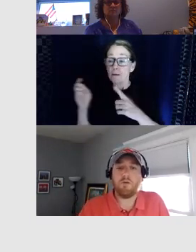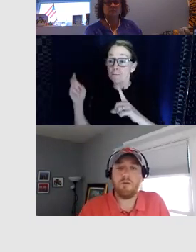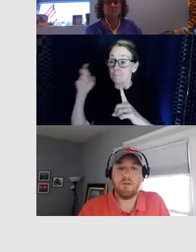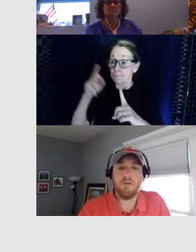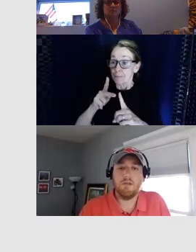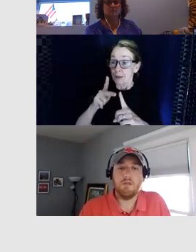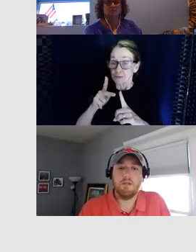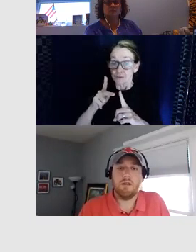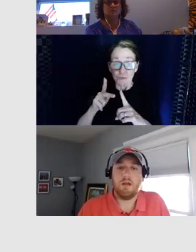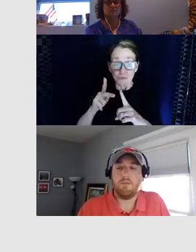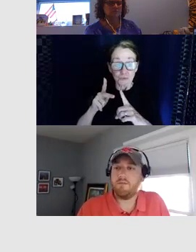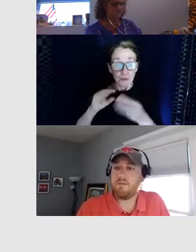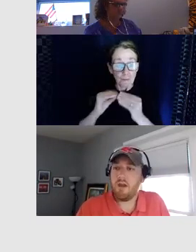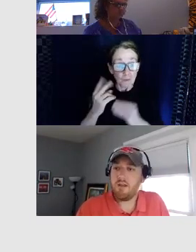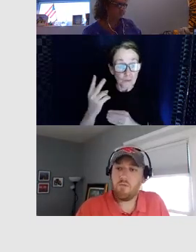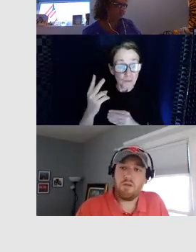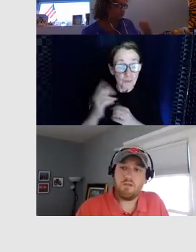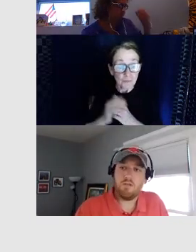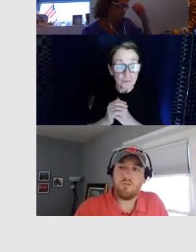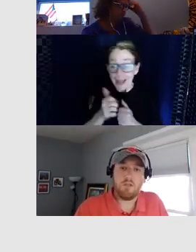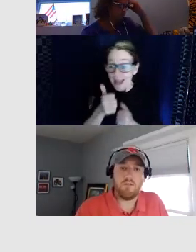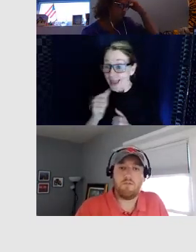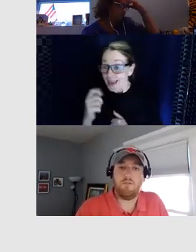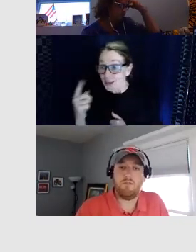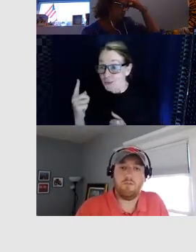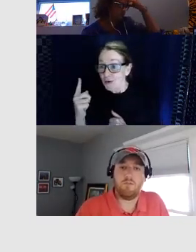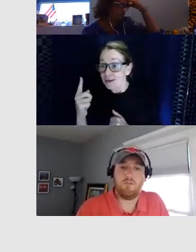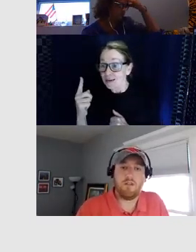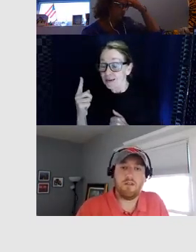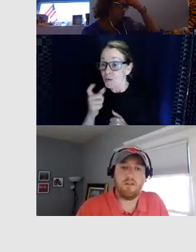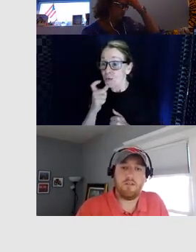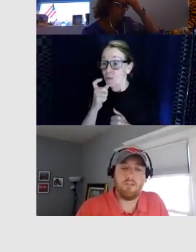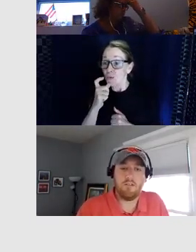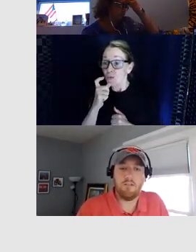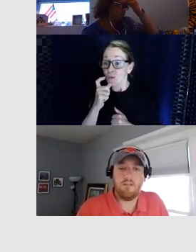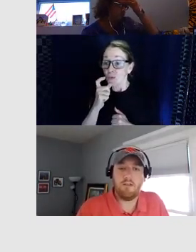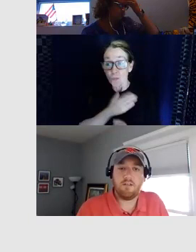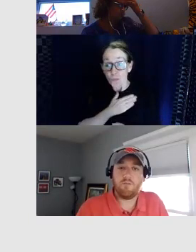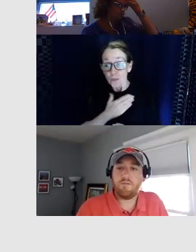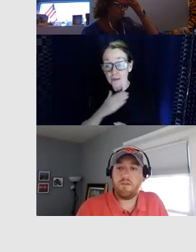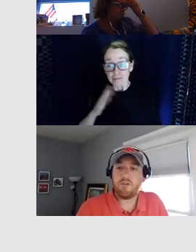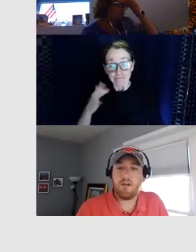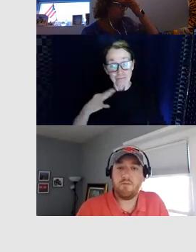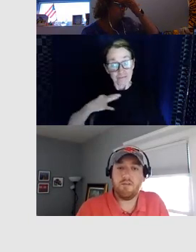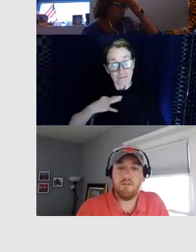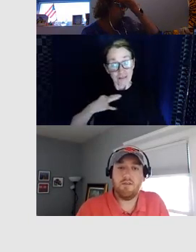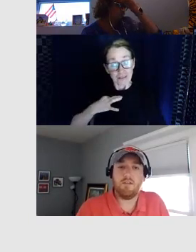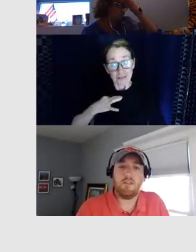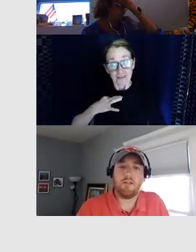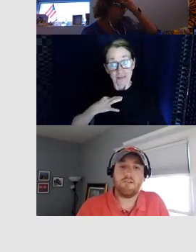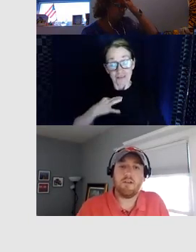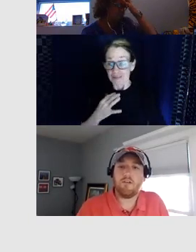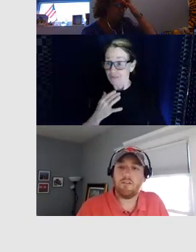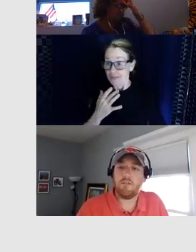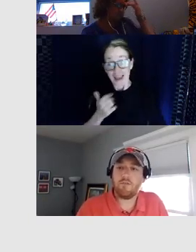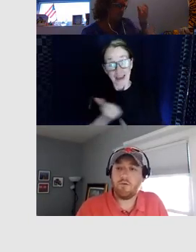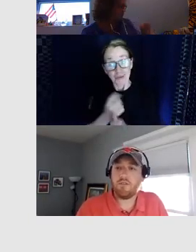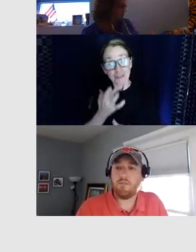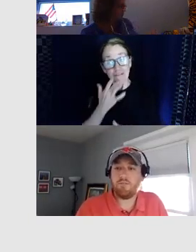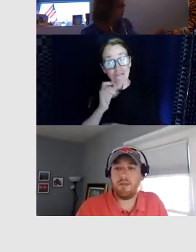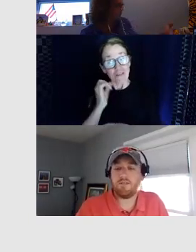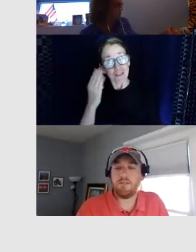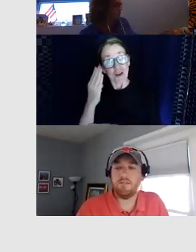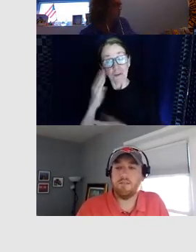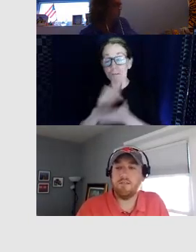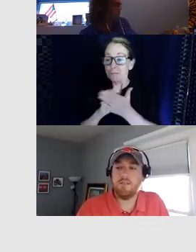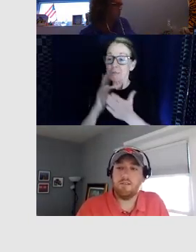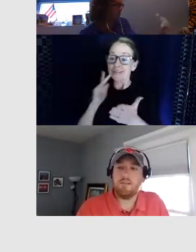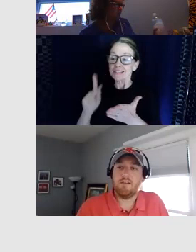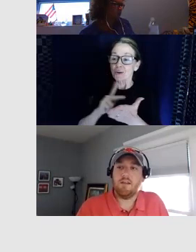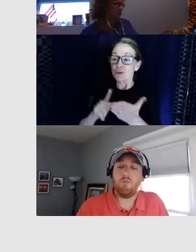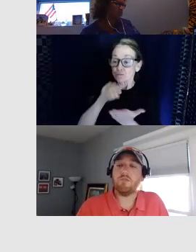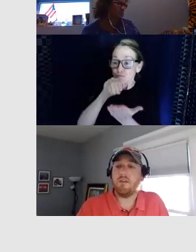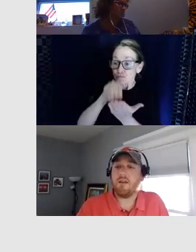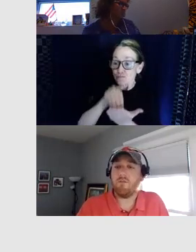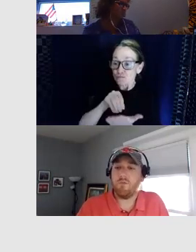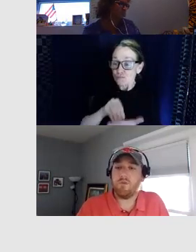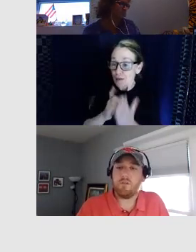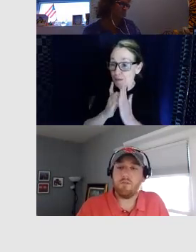AND THEN WE'LL WRAP UP THE MEETING.